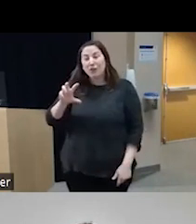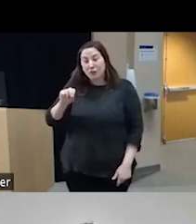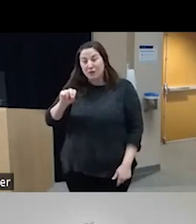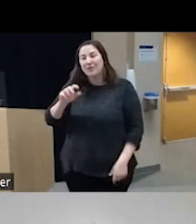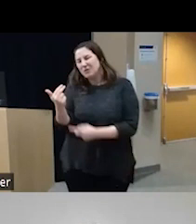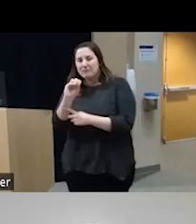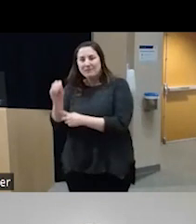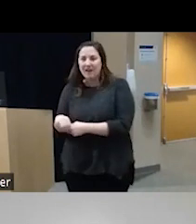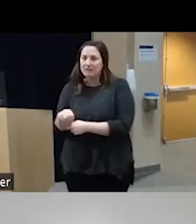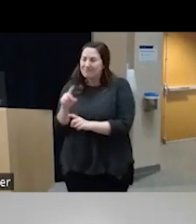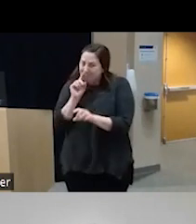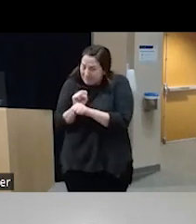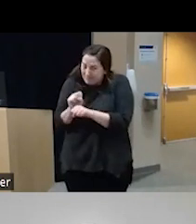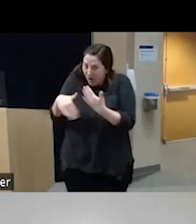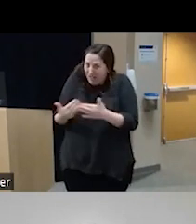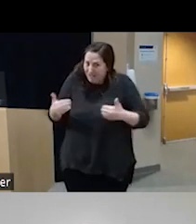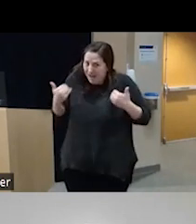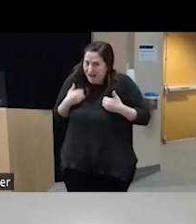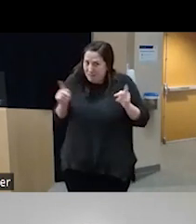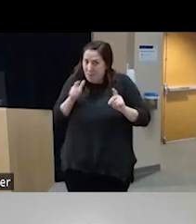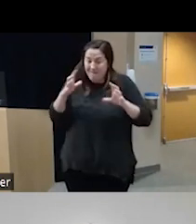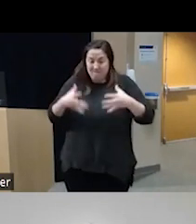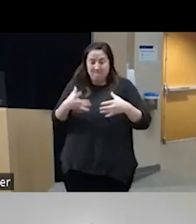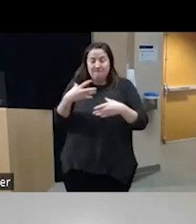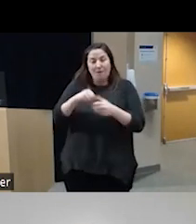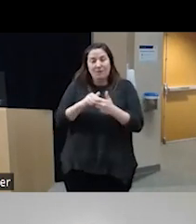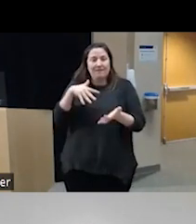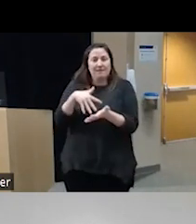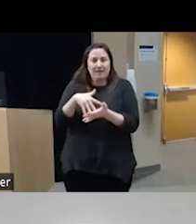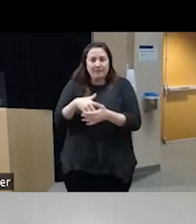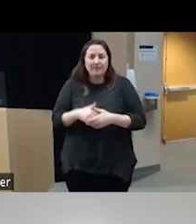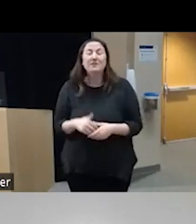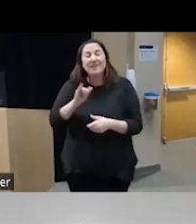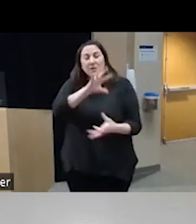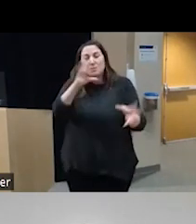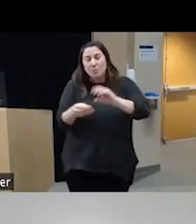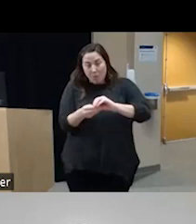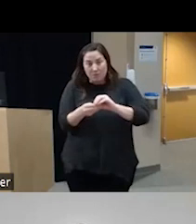So we found that the total illness duration was related. So higher body